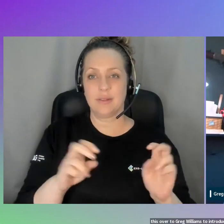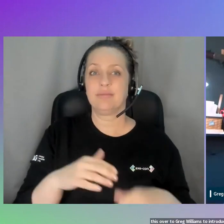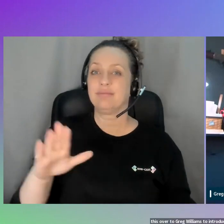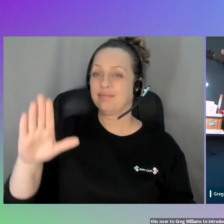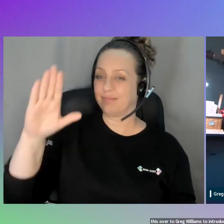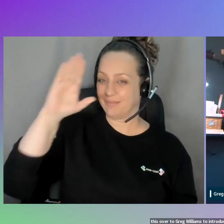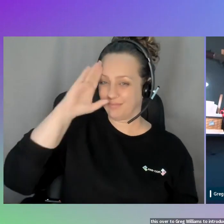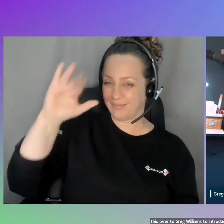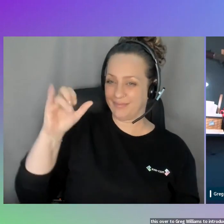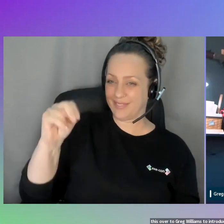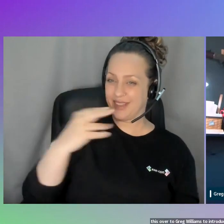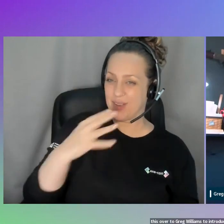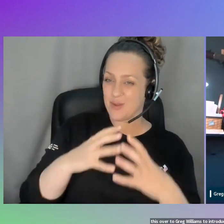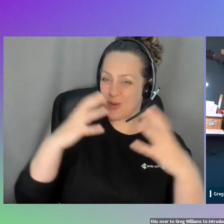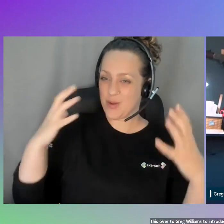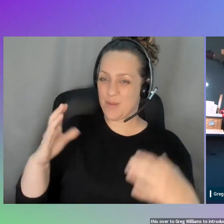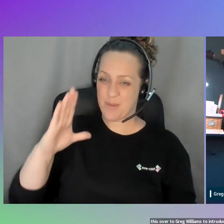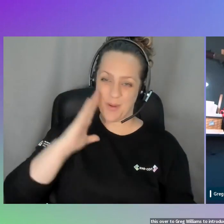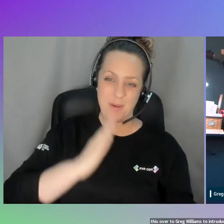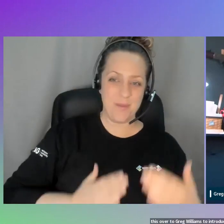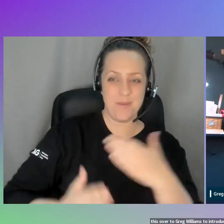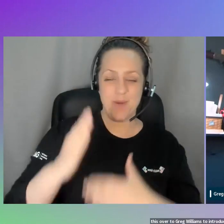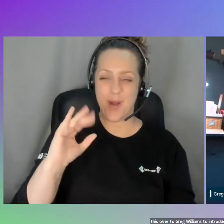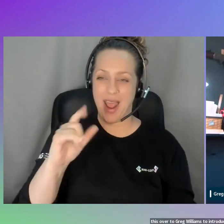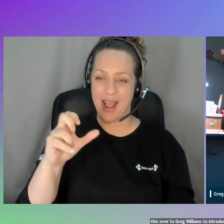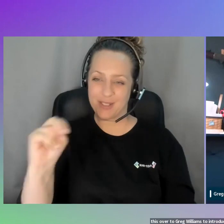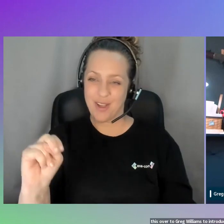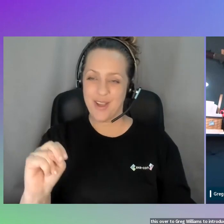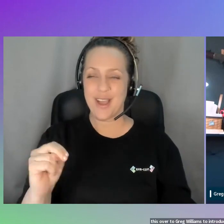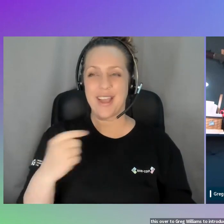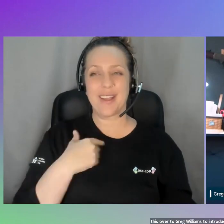much. Good morning. Scone. Hey it's great to see everybody here